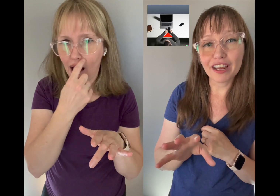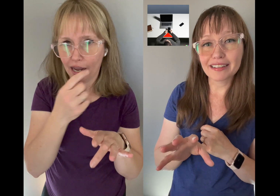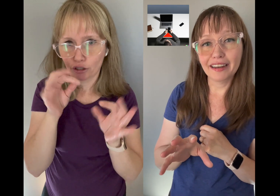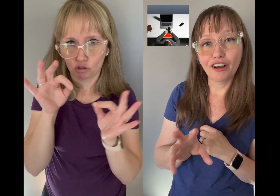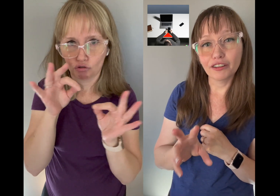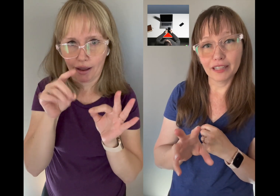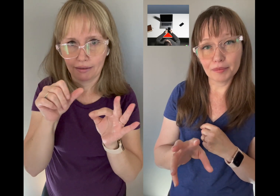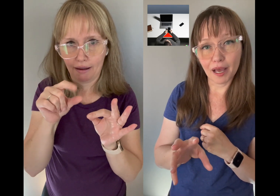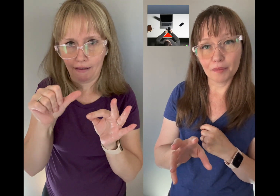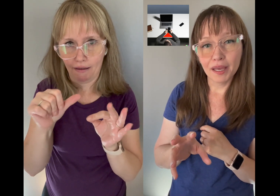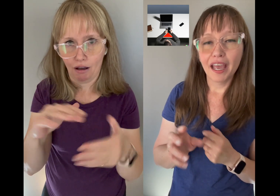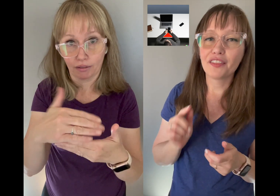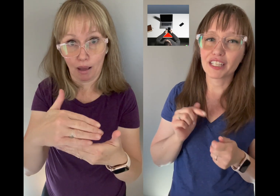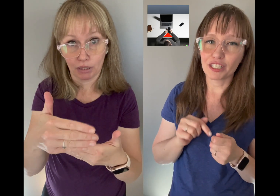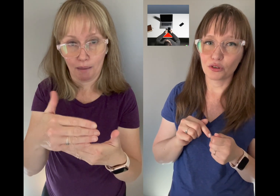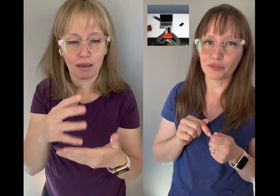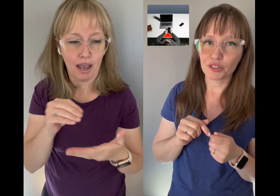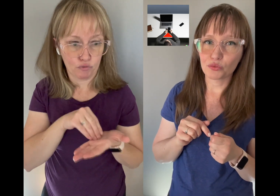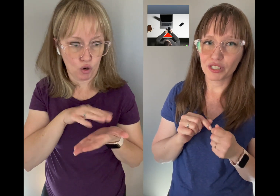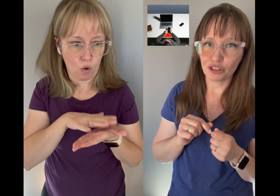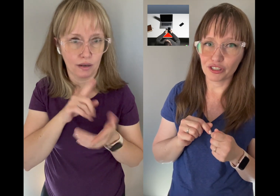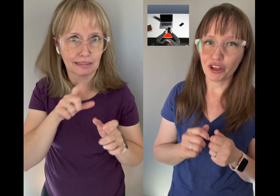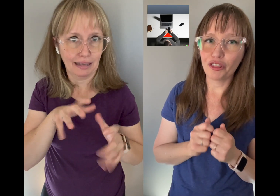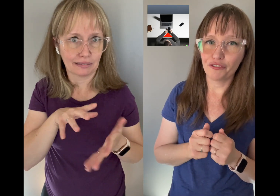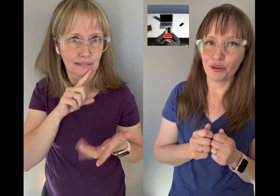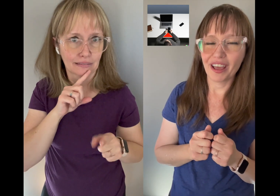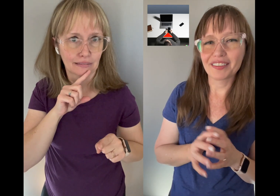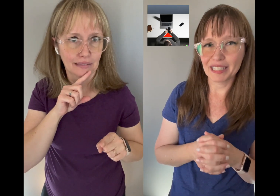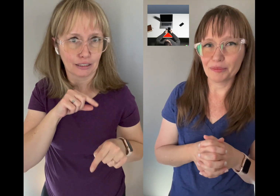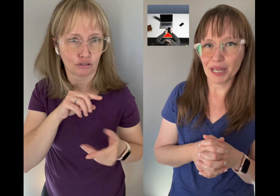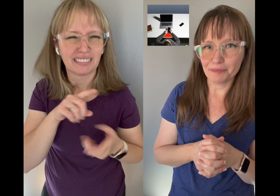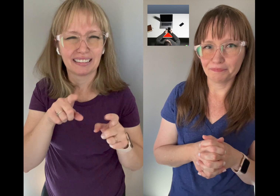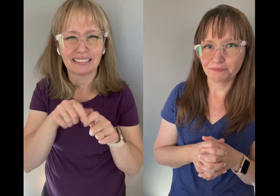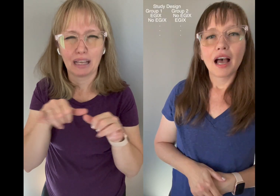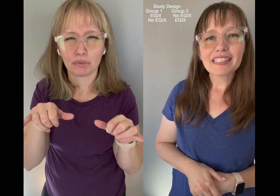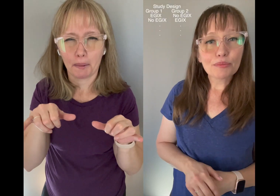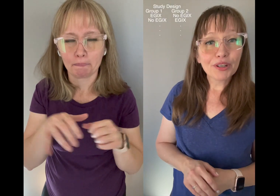tracking data on the laptop and the test score results on the phone at the same time I separated